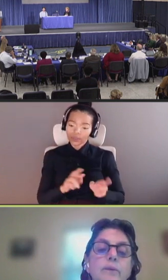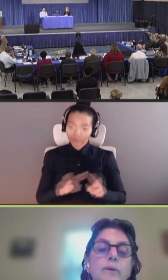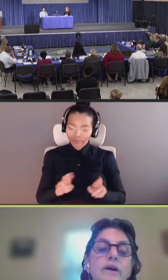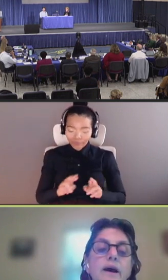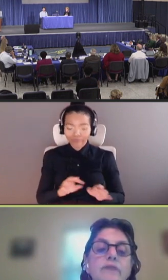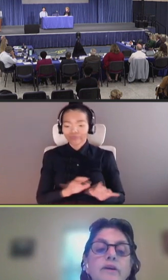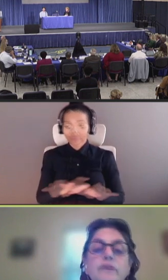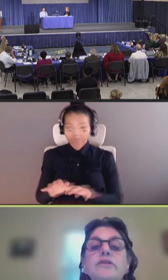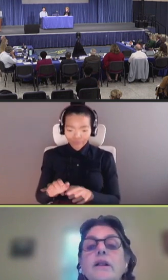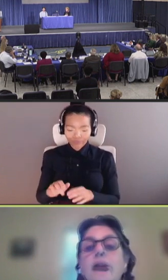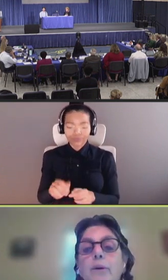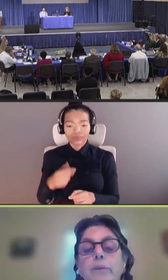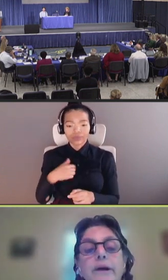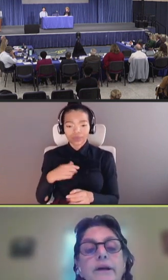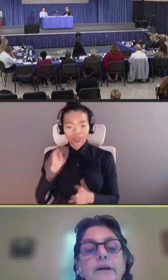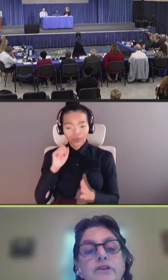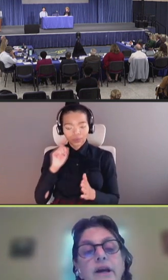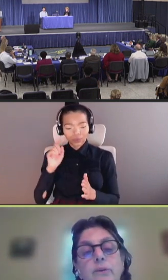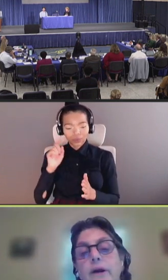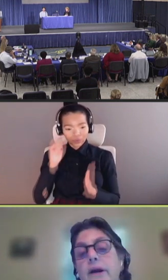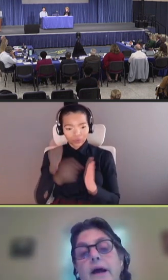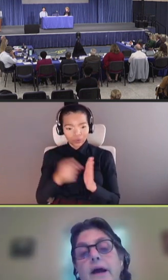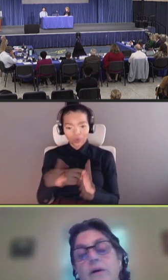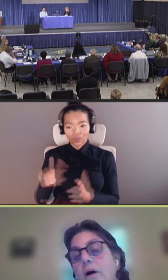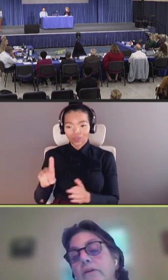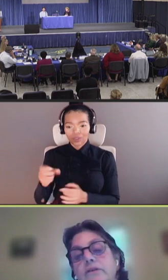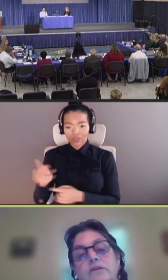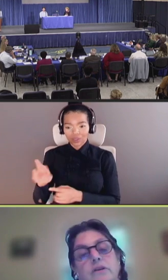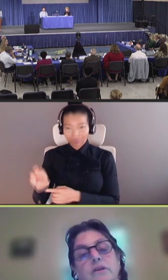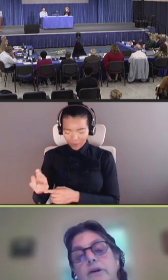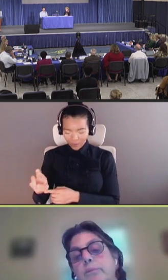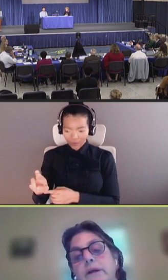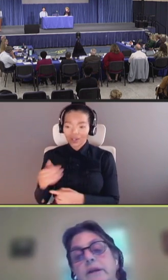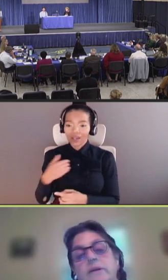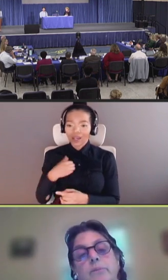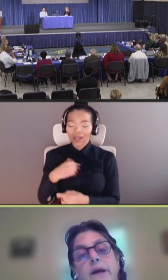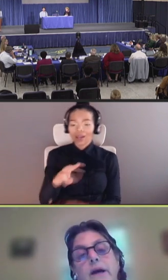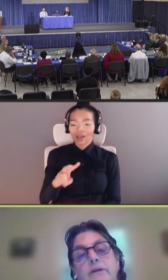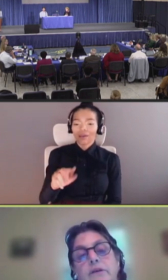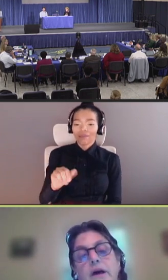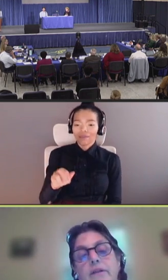we had a varicella outbreak in January. And all these things are competing demands that make